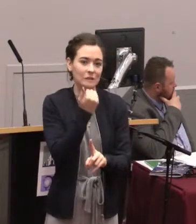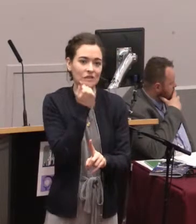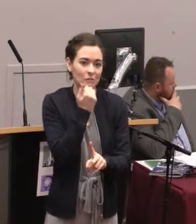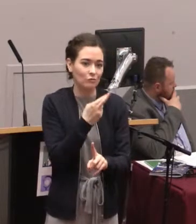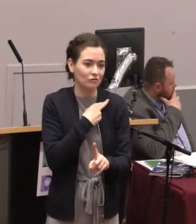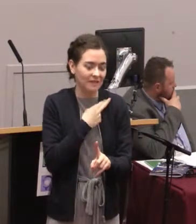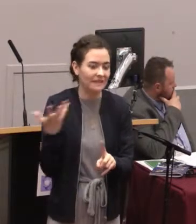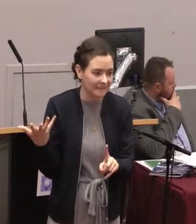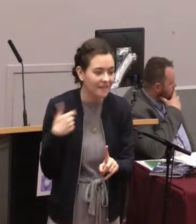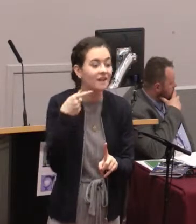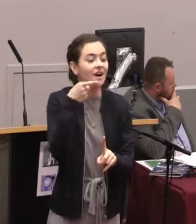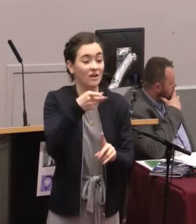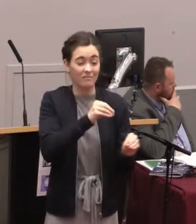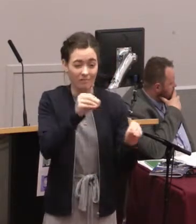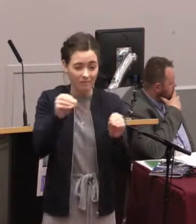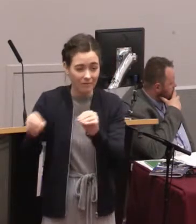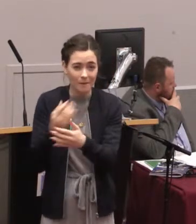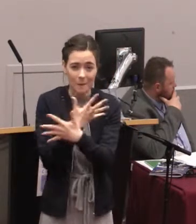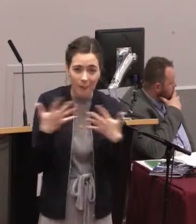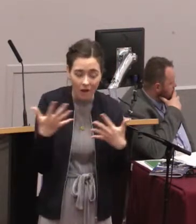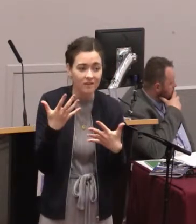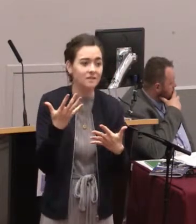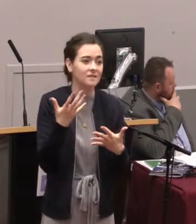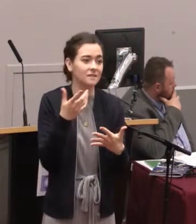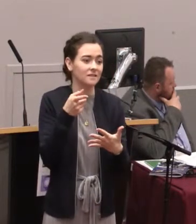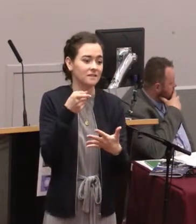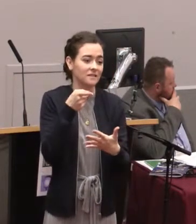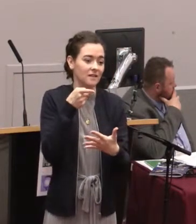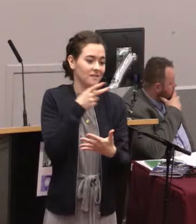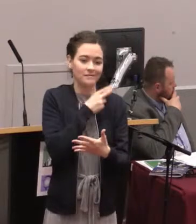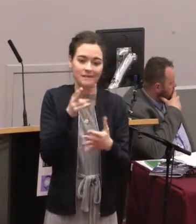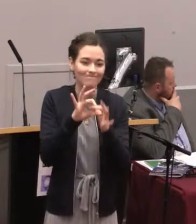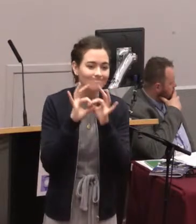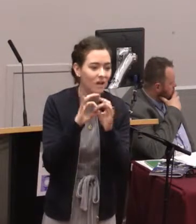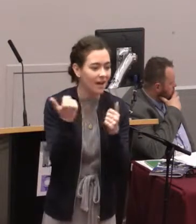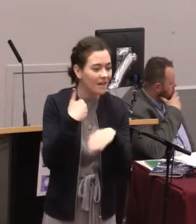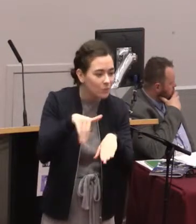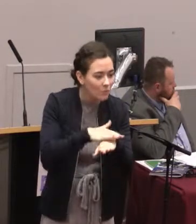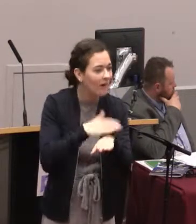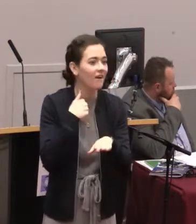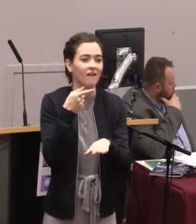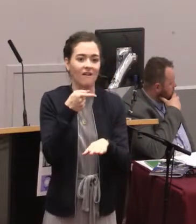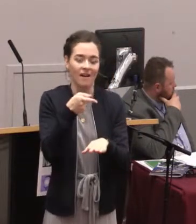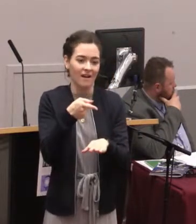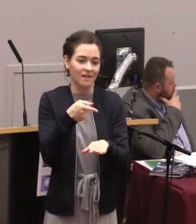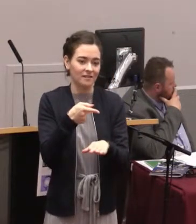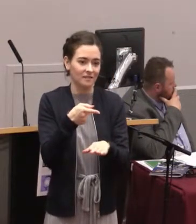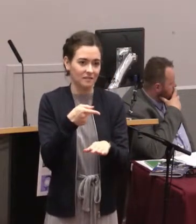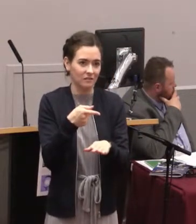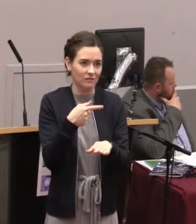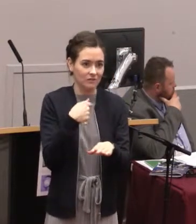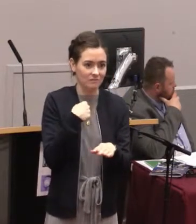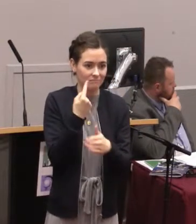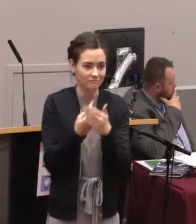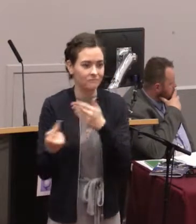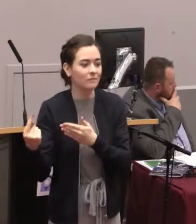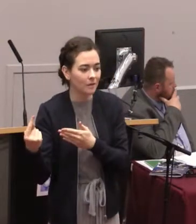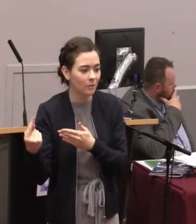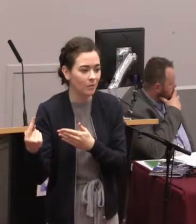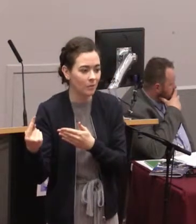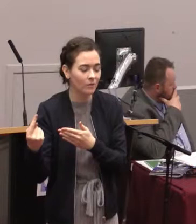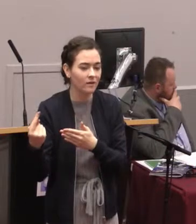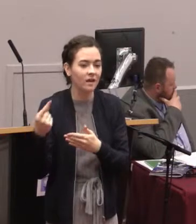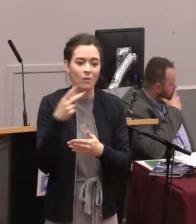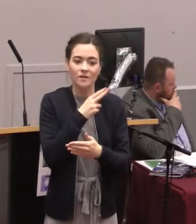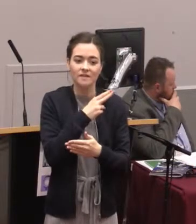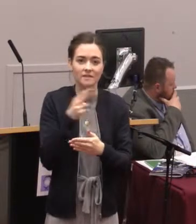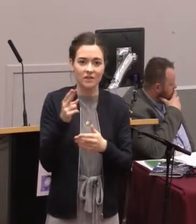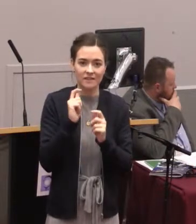I was shifted around a lot, I did not belong anywhere and we were not given our own clothes,